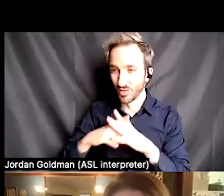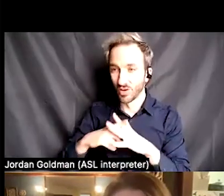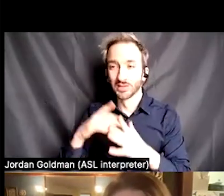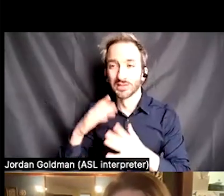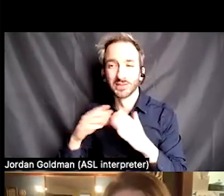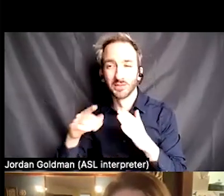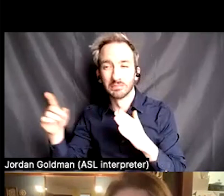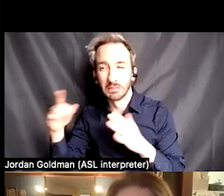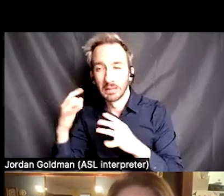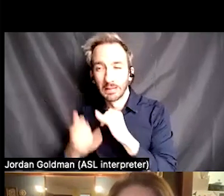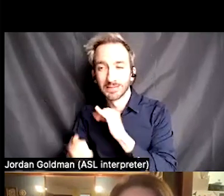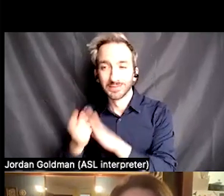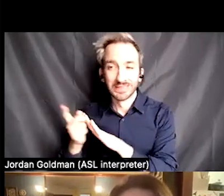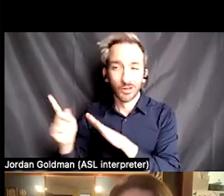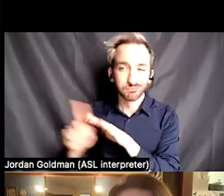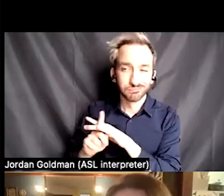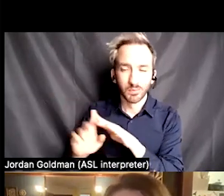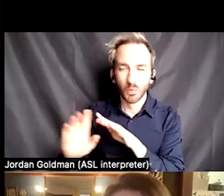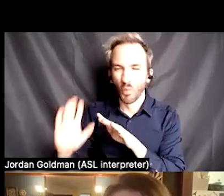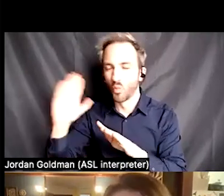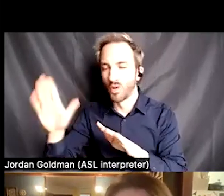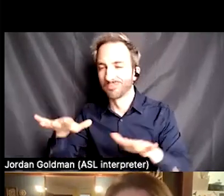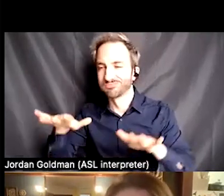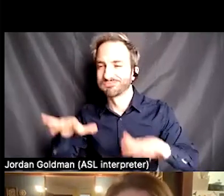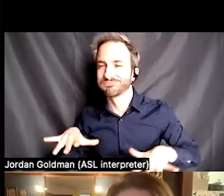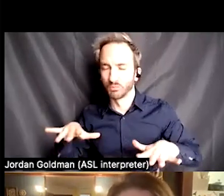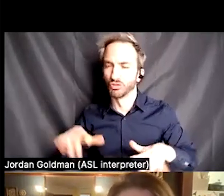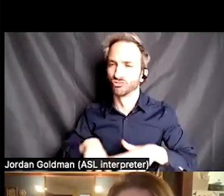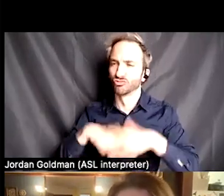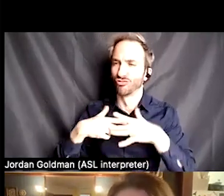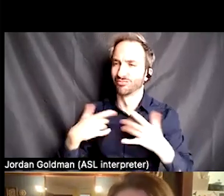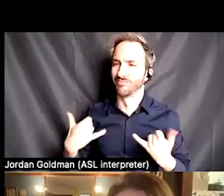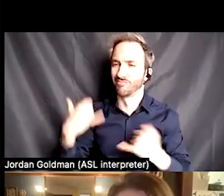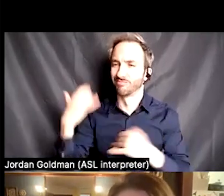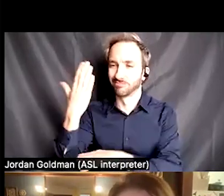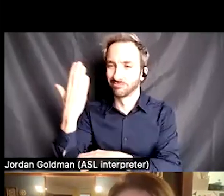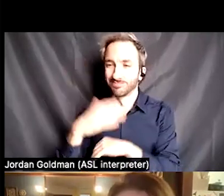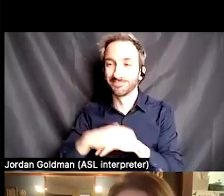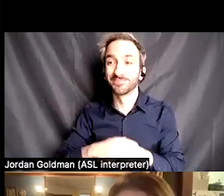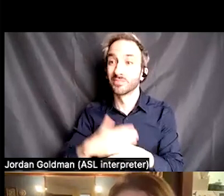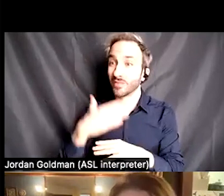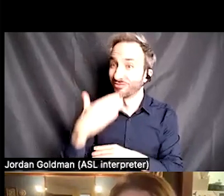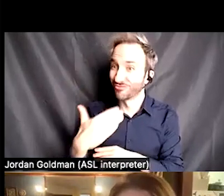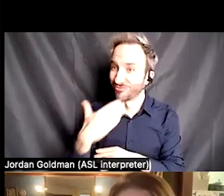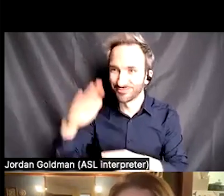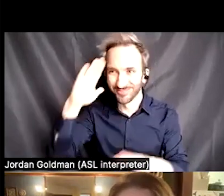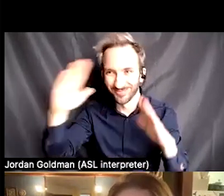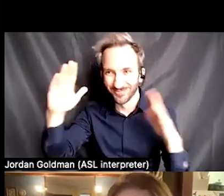sort of open the show. Hello. Welcome, and thank you for joining today's Tech Forum session. My